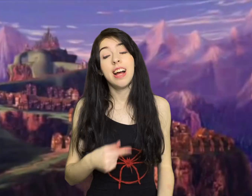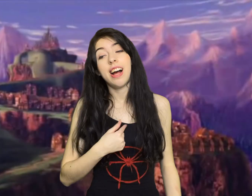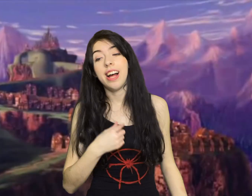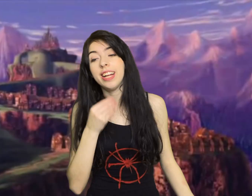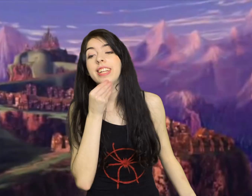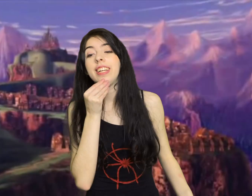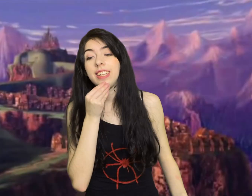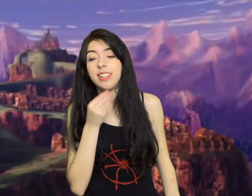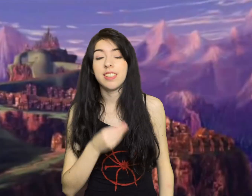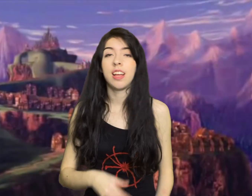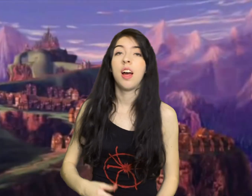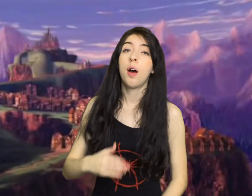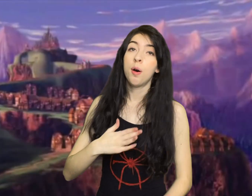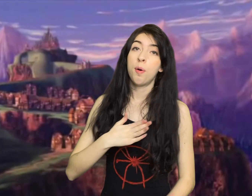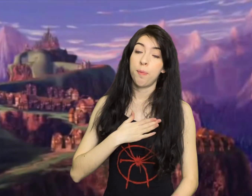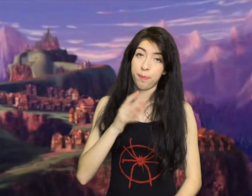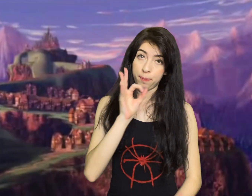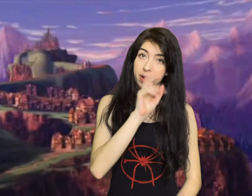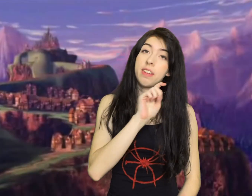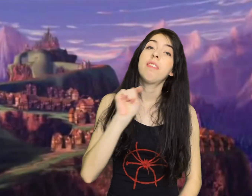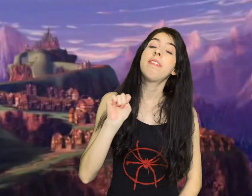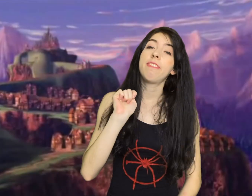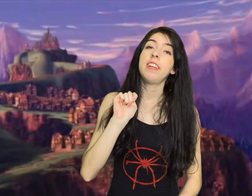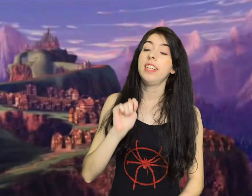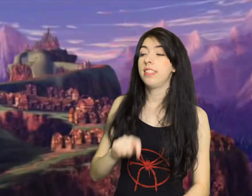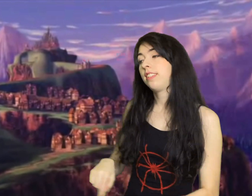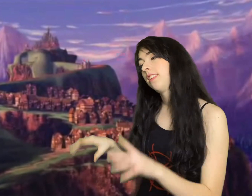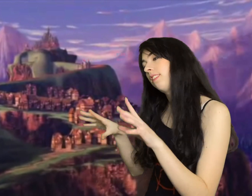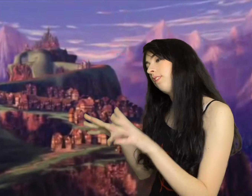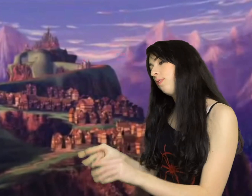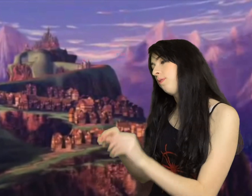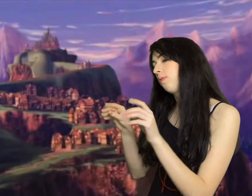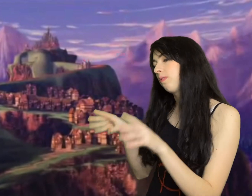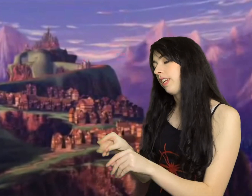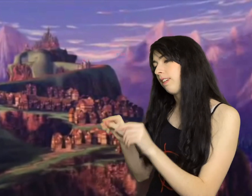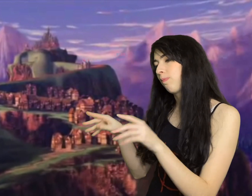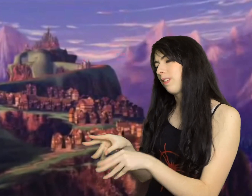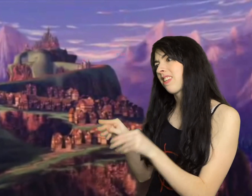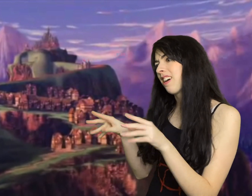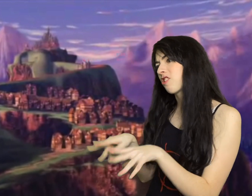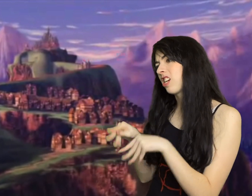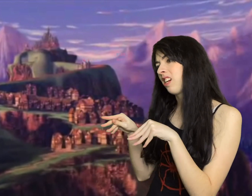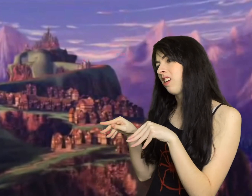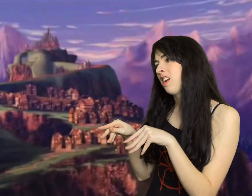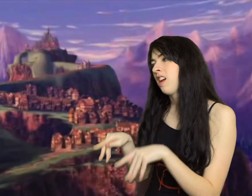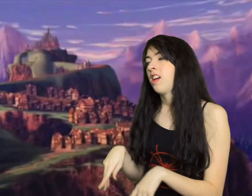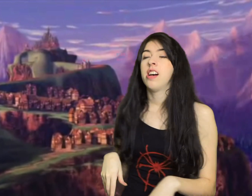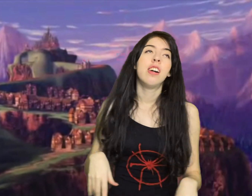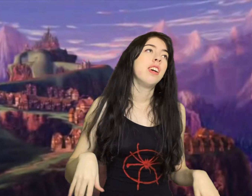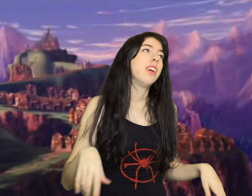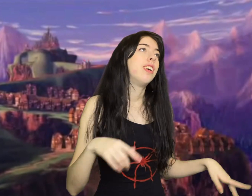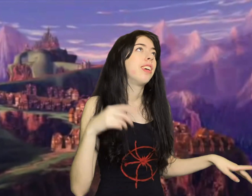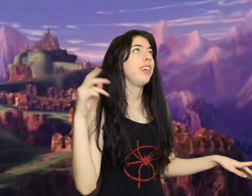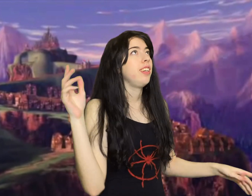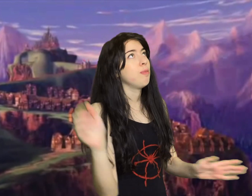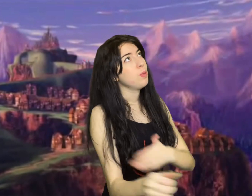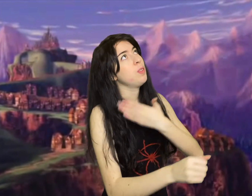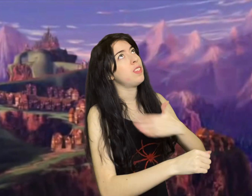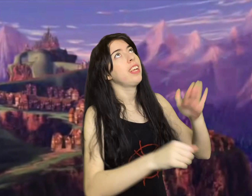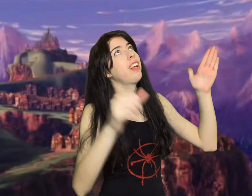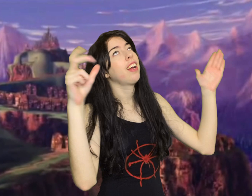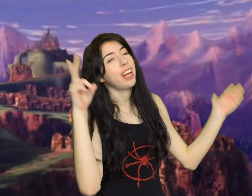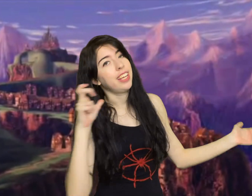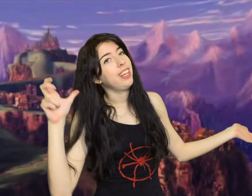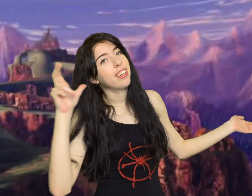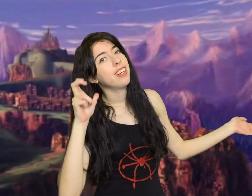I EAT (shift) MY FEET ... like massaging? and MUSIC I HEAR